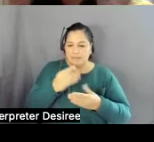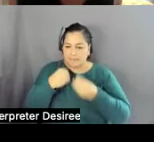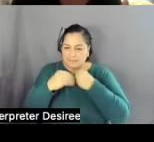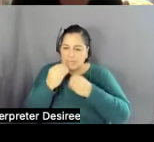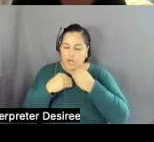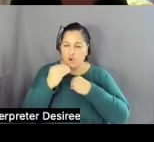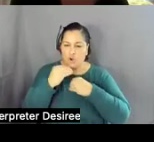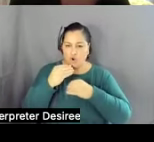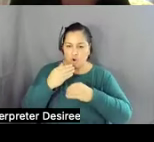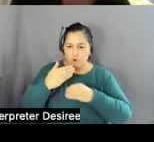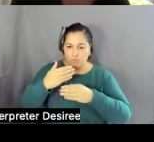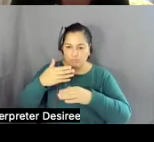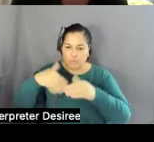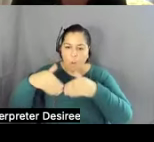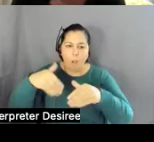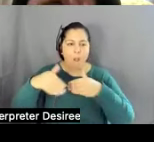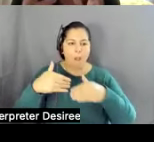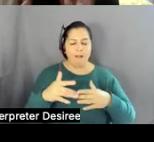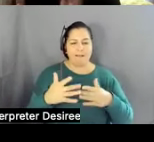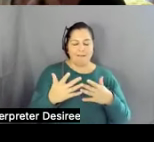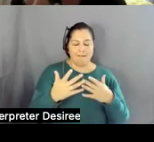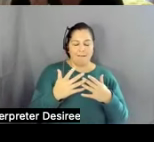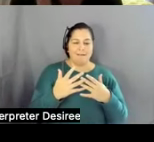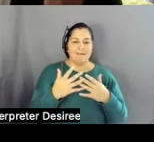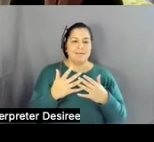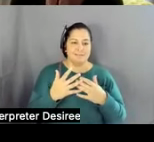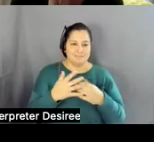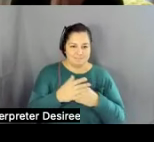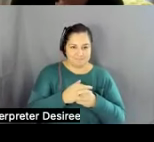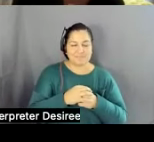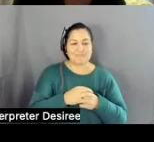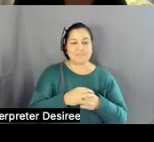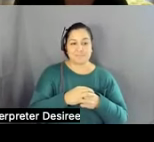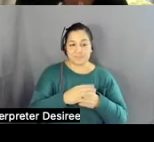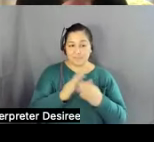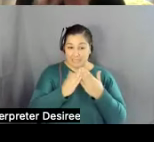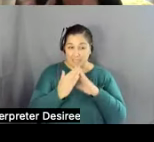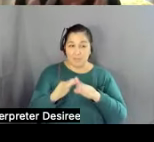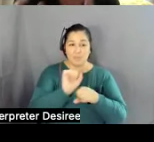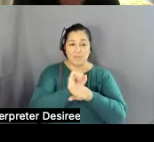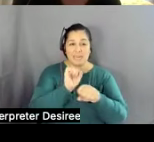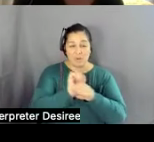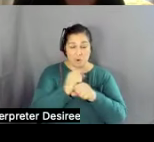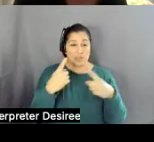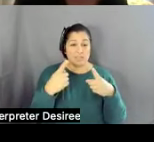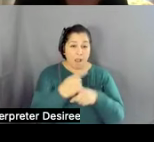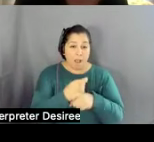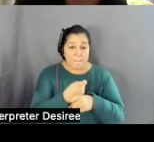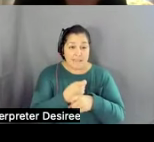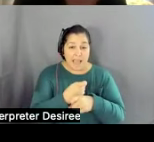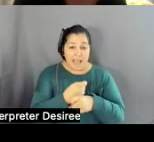Community work, is complex for at least two primary reasons. And I wanted to,